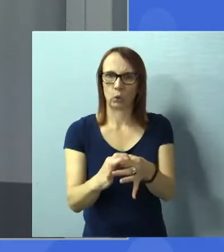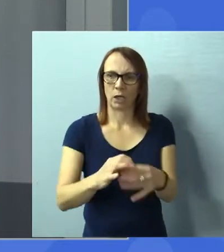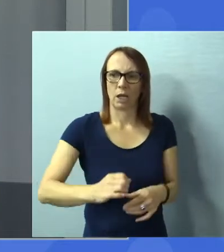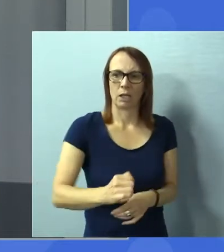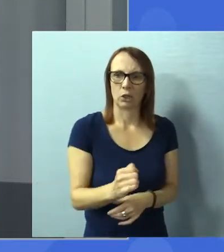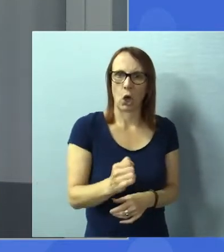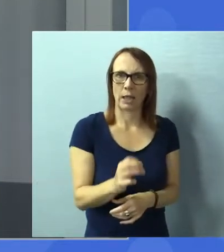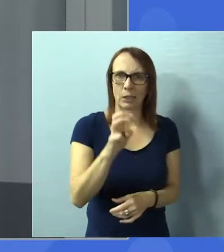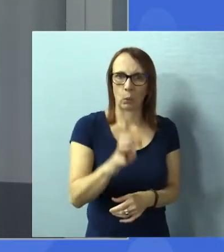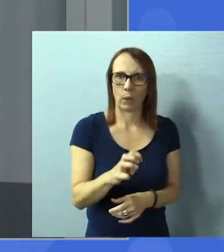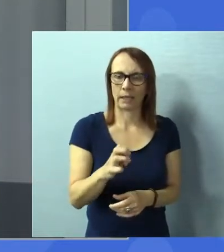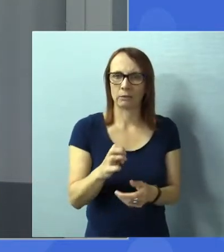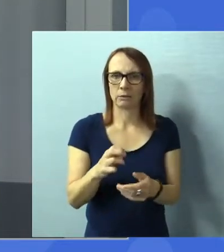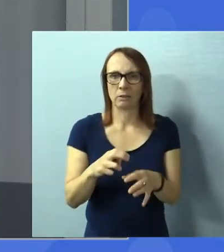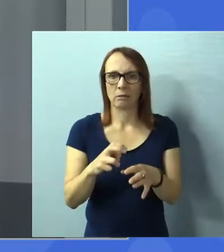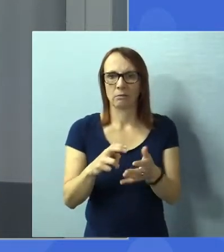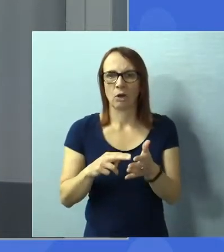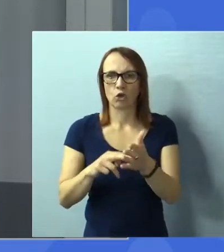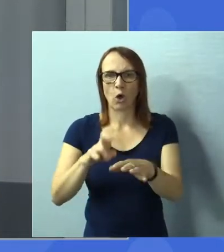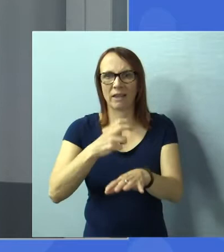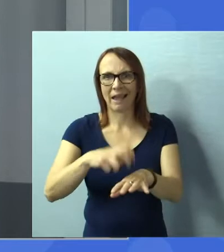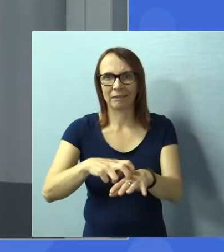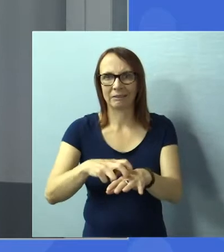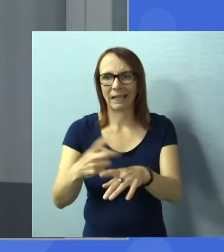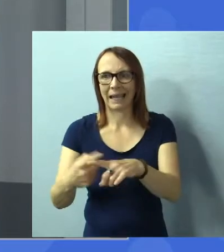England are here because we consent to be part of the UK and the referendum